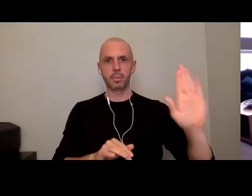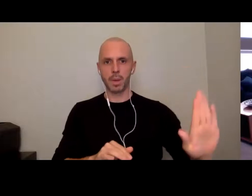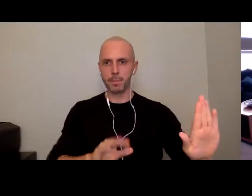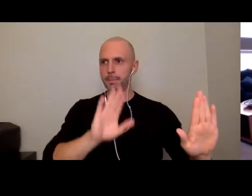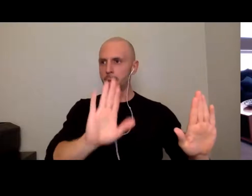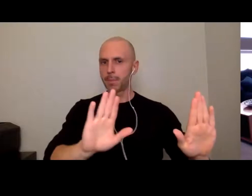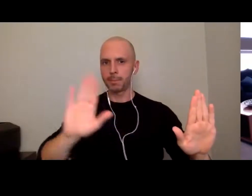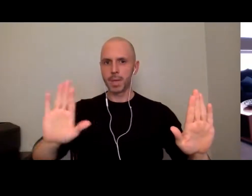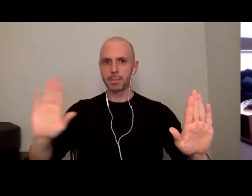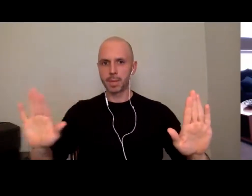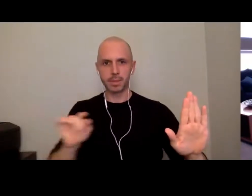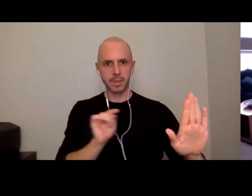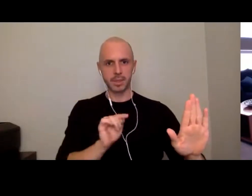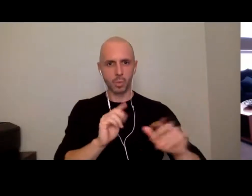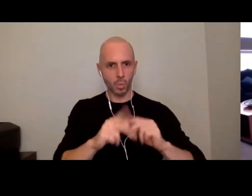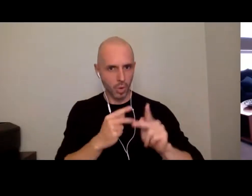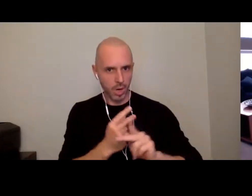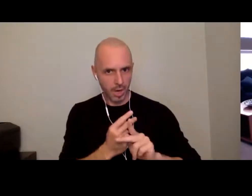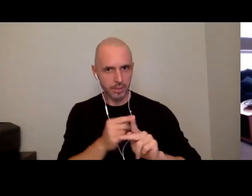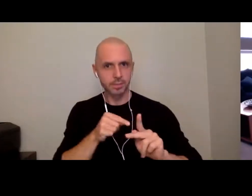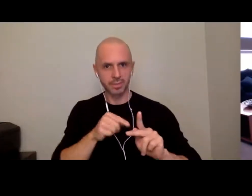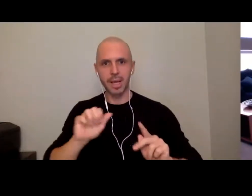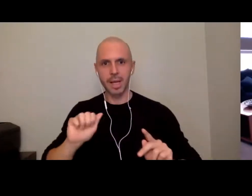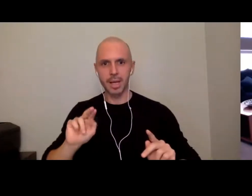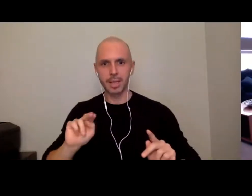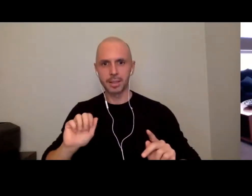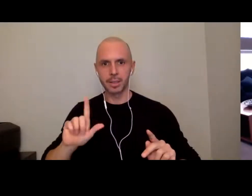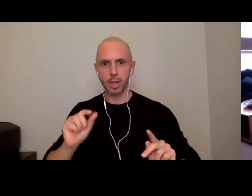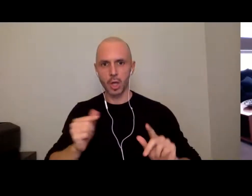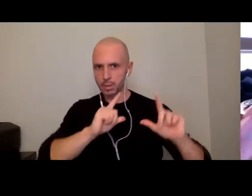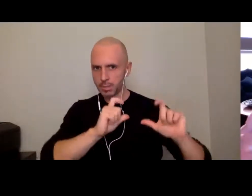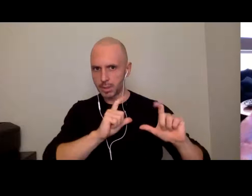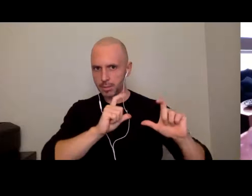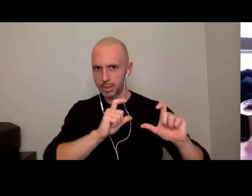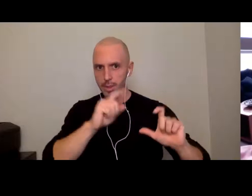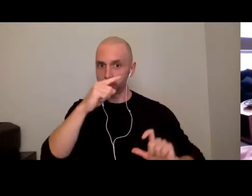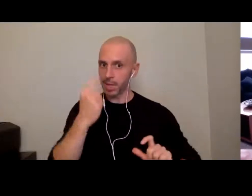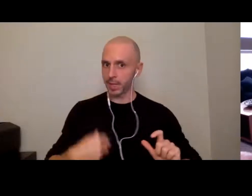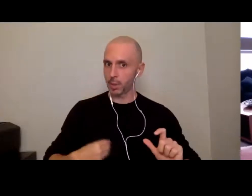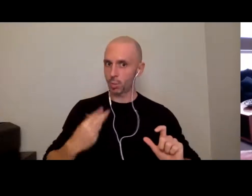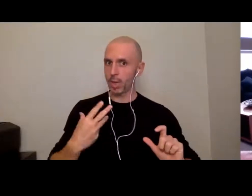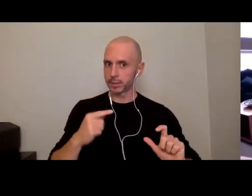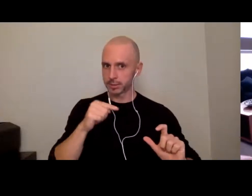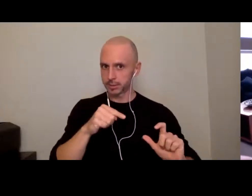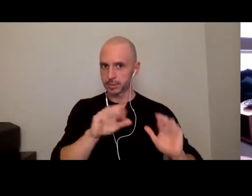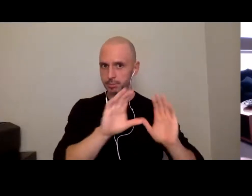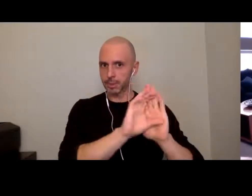was black and white analog film and of course just stood at this beautiful place by Capri Lake which